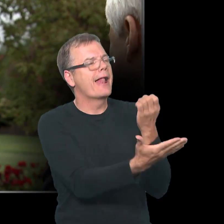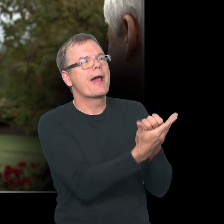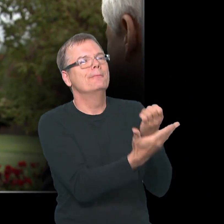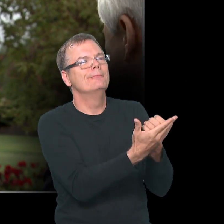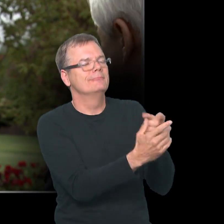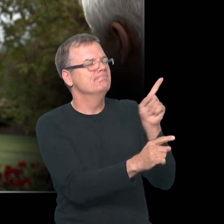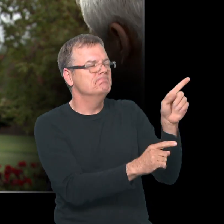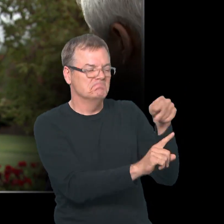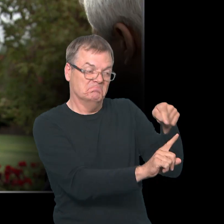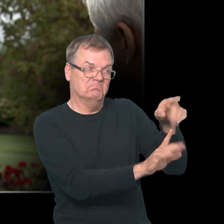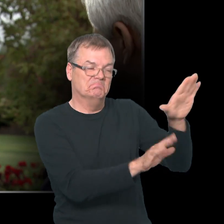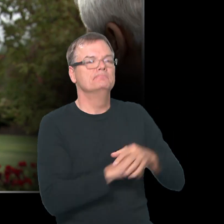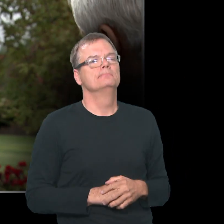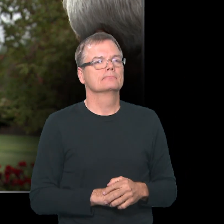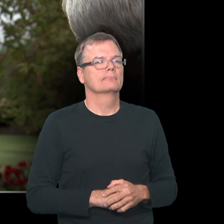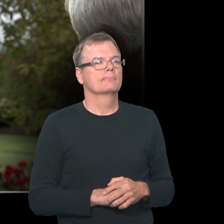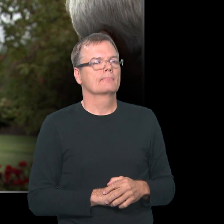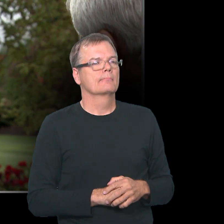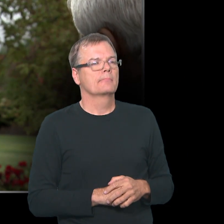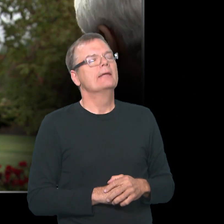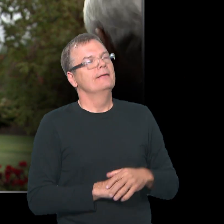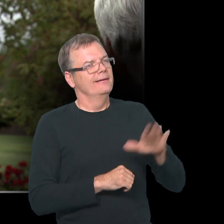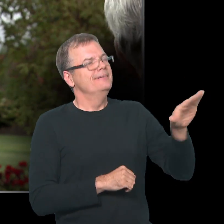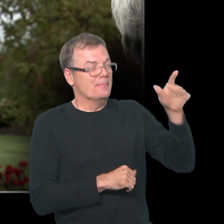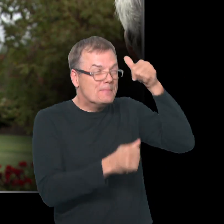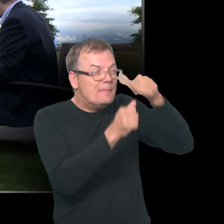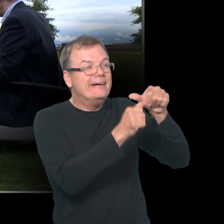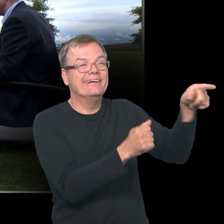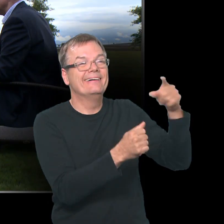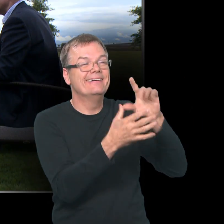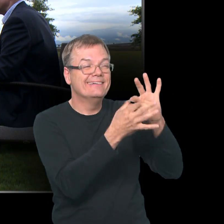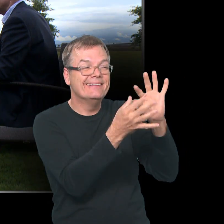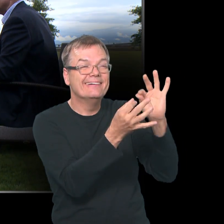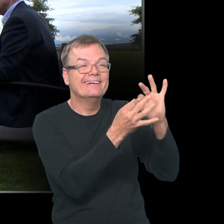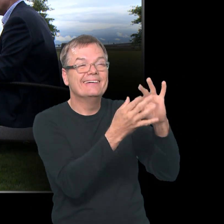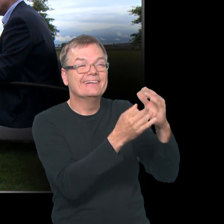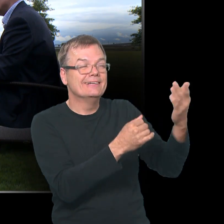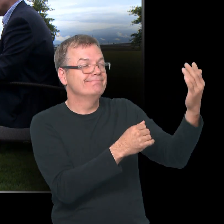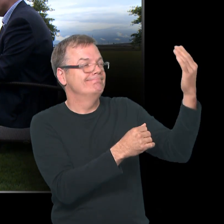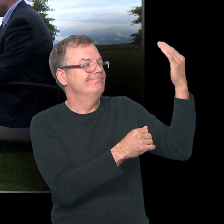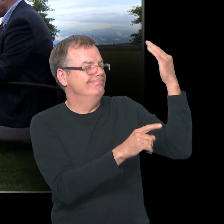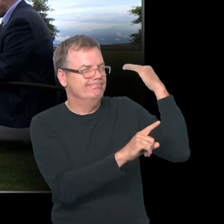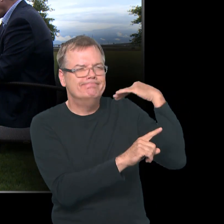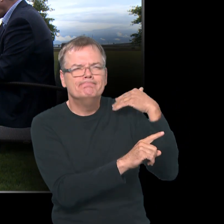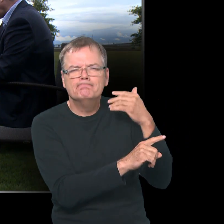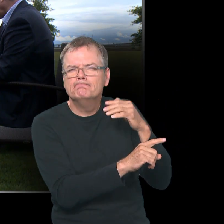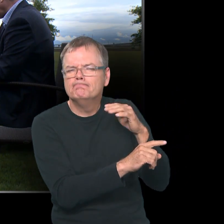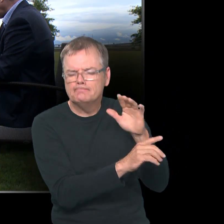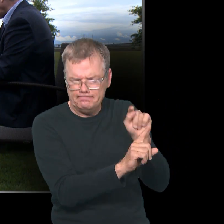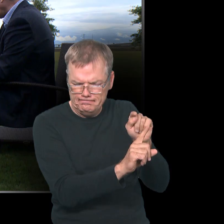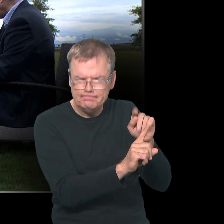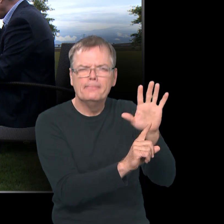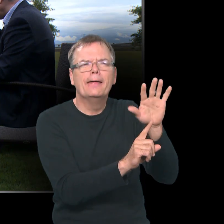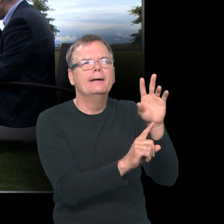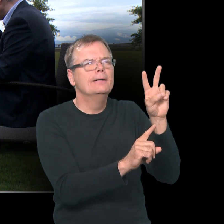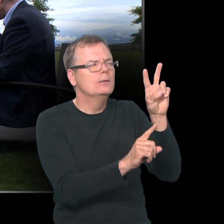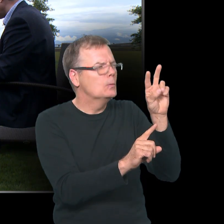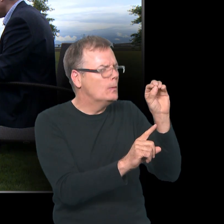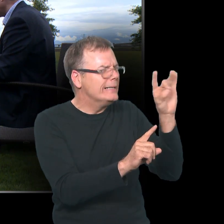You talk about the economy. Yep. And your record on that. Let me deal with the economy.